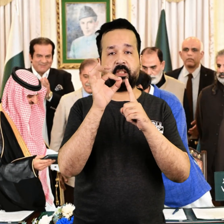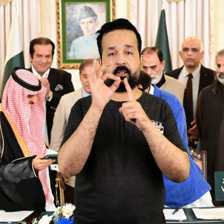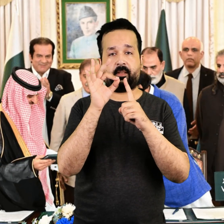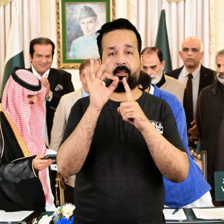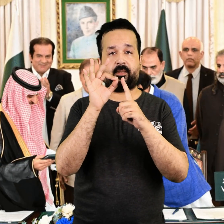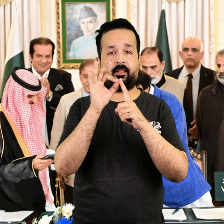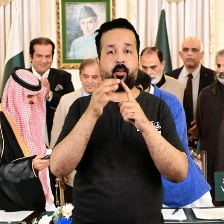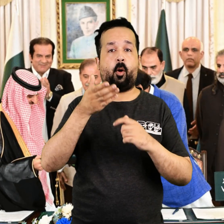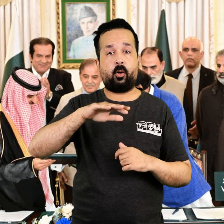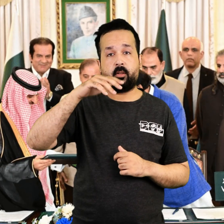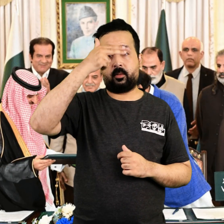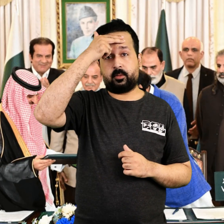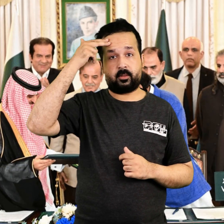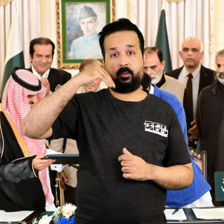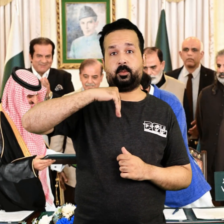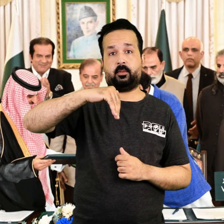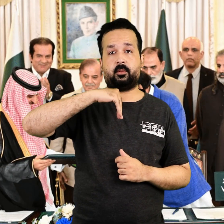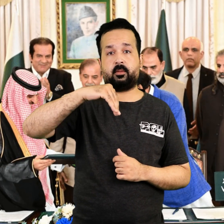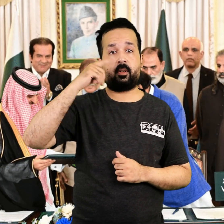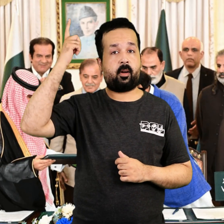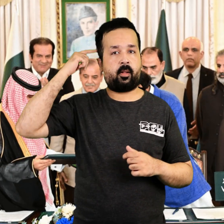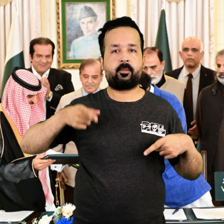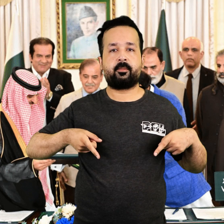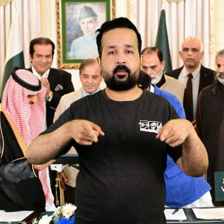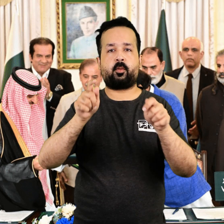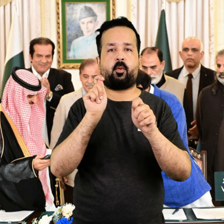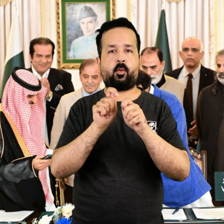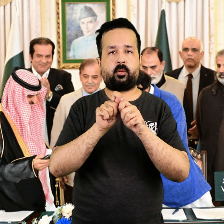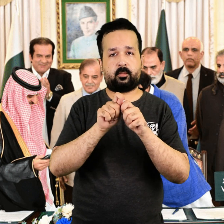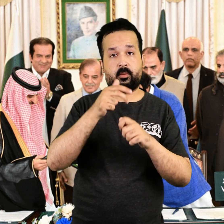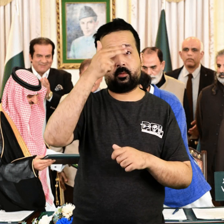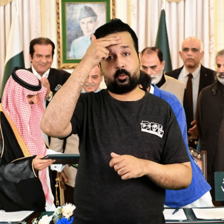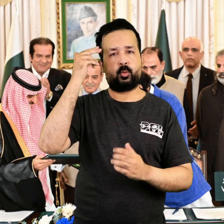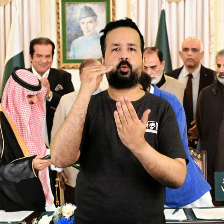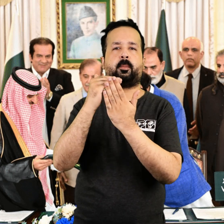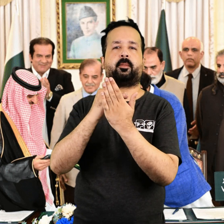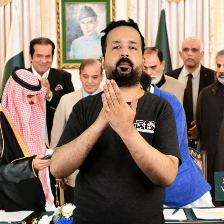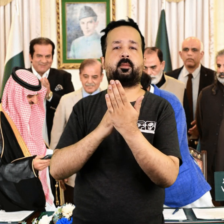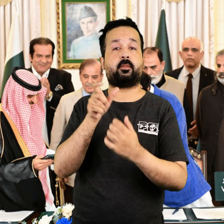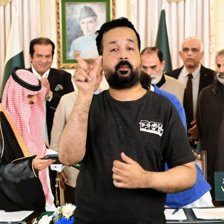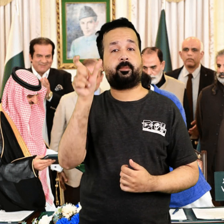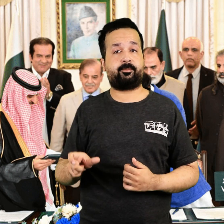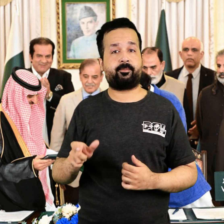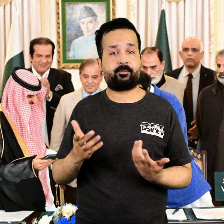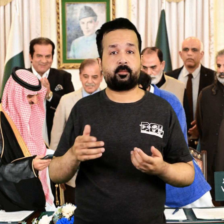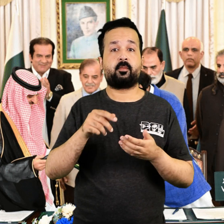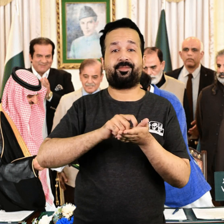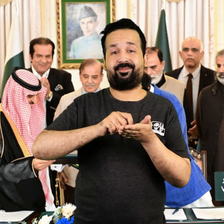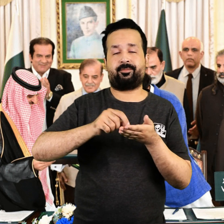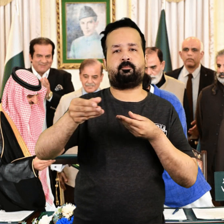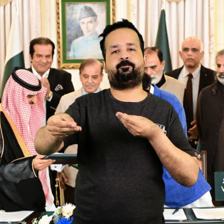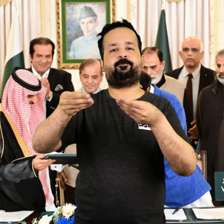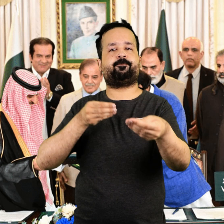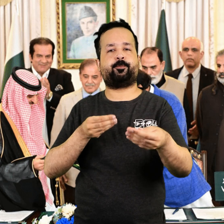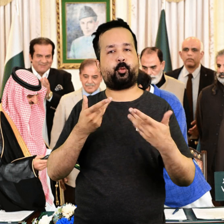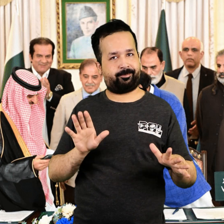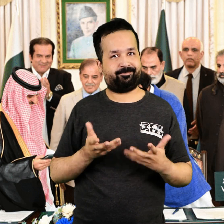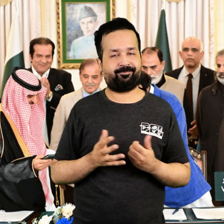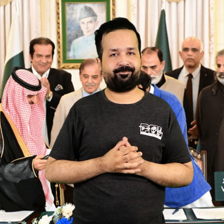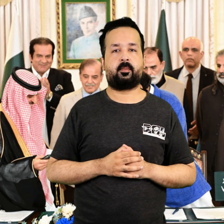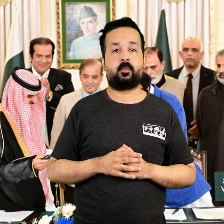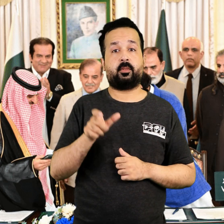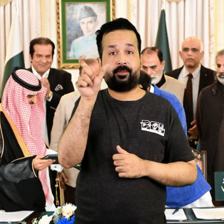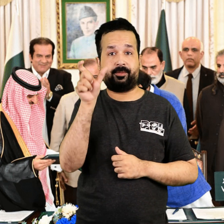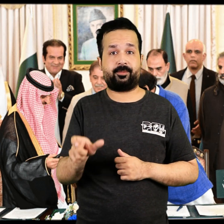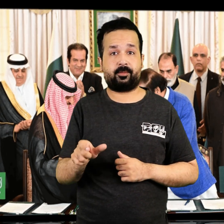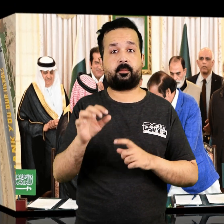Pakistan and Saudi Arabia signed a memorandum of agreement over the Road to Makkah project.